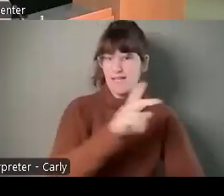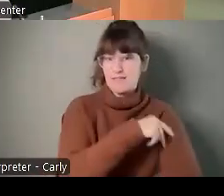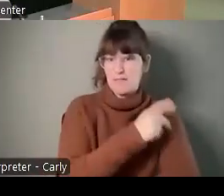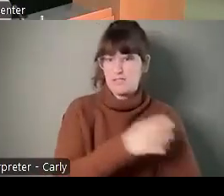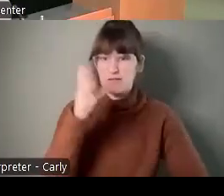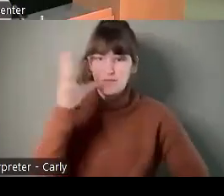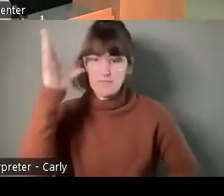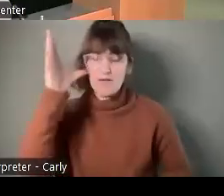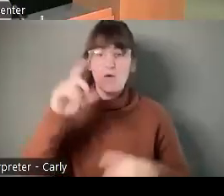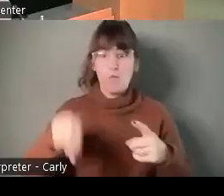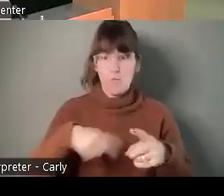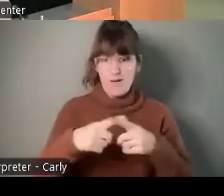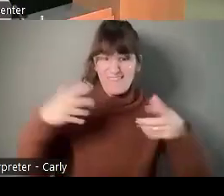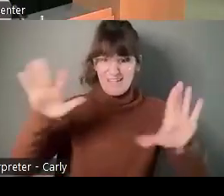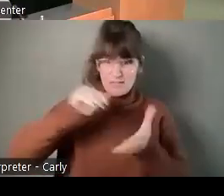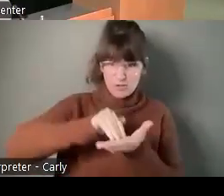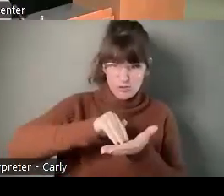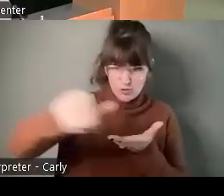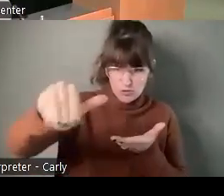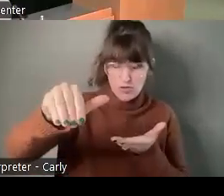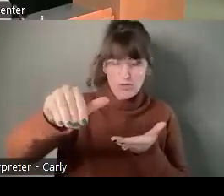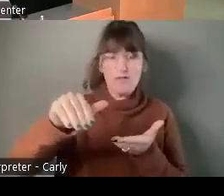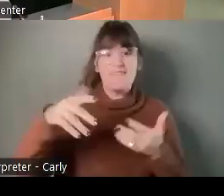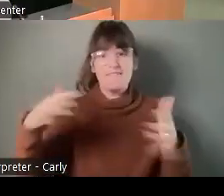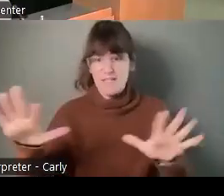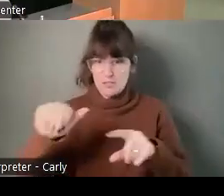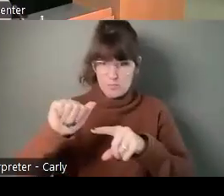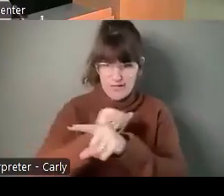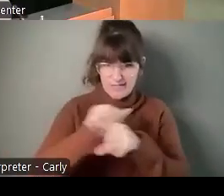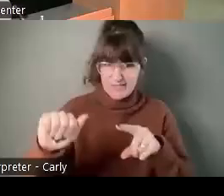time of discharge after our behavioral rehearsal session. And what was actually really cool is that